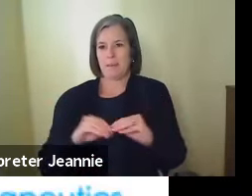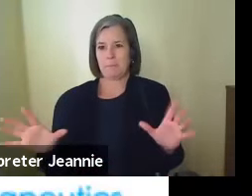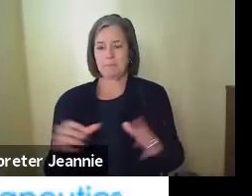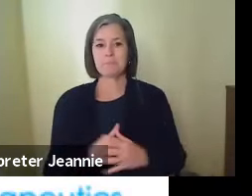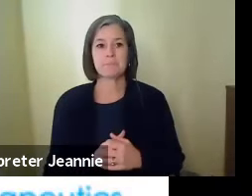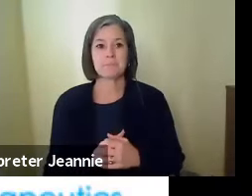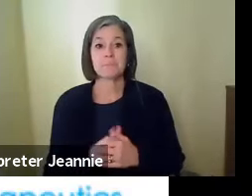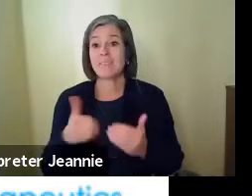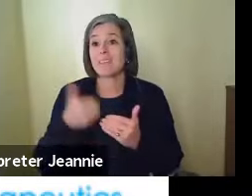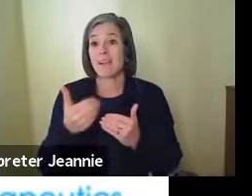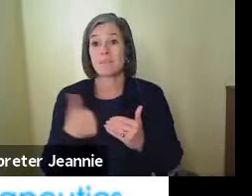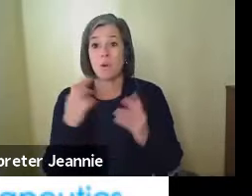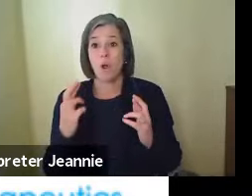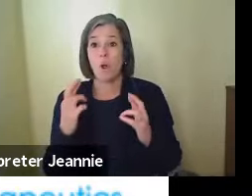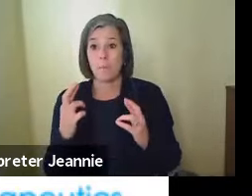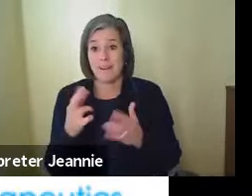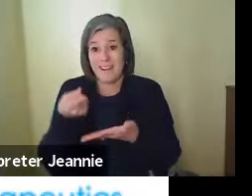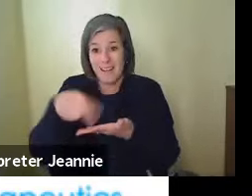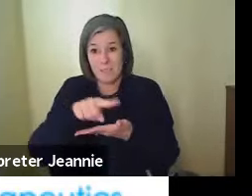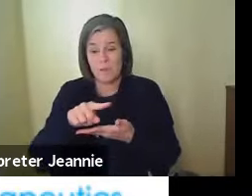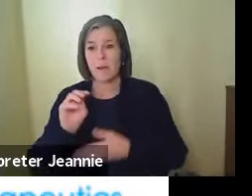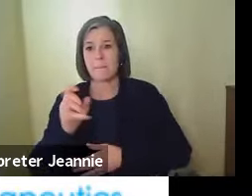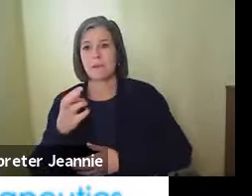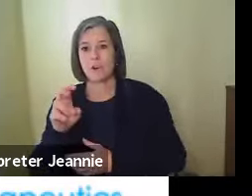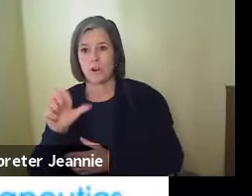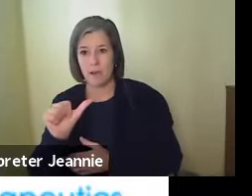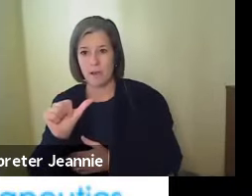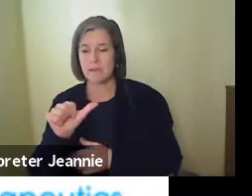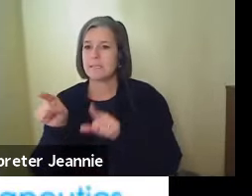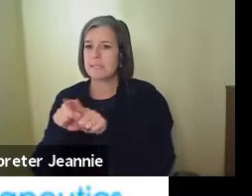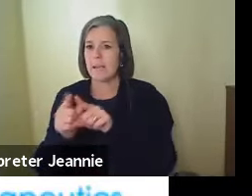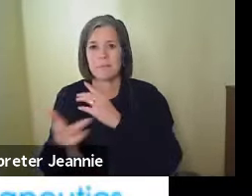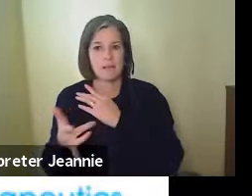first of next week is the Moderna vaccine. Same technology as the Pfizer vaccine.